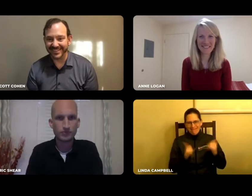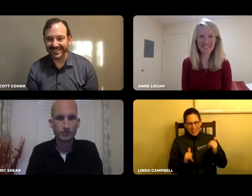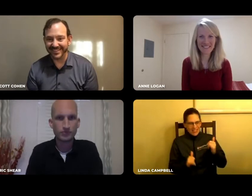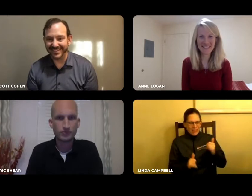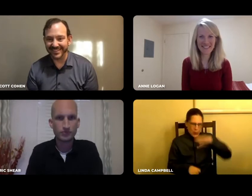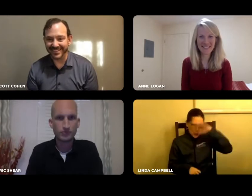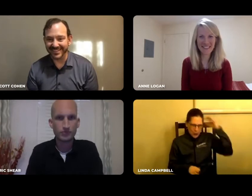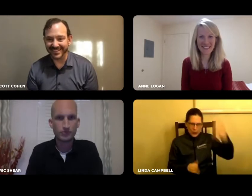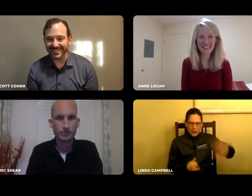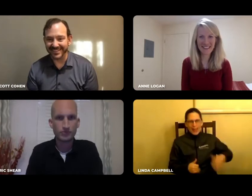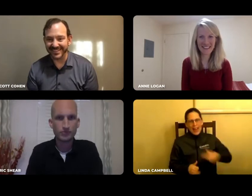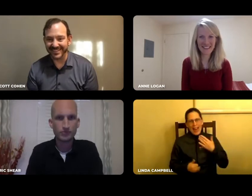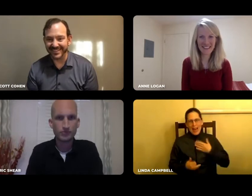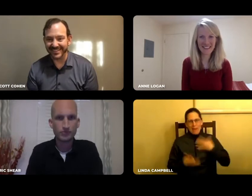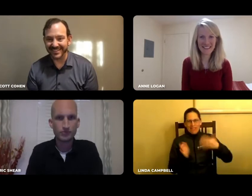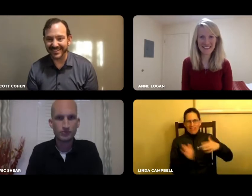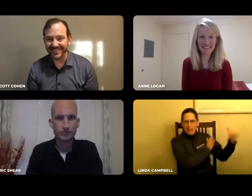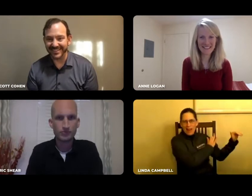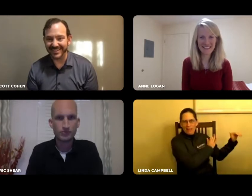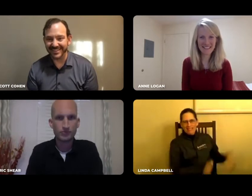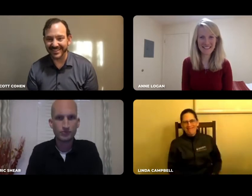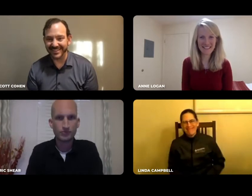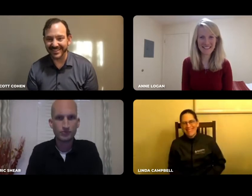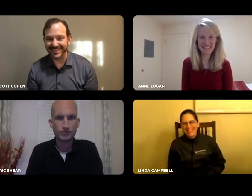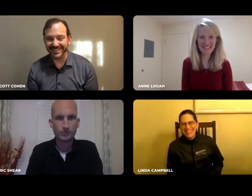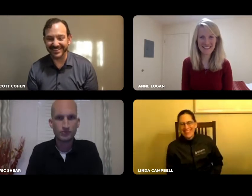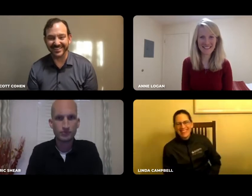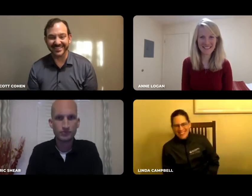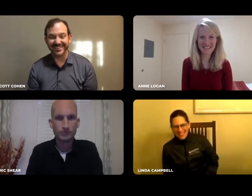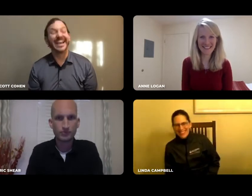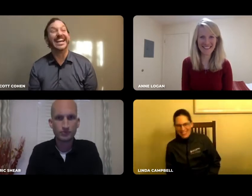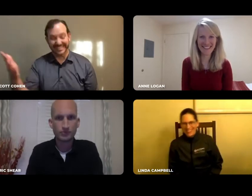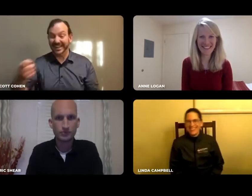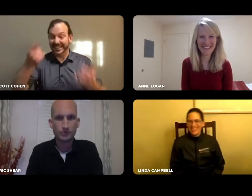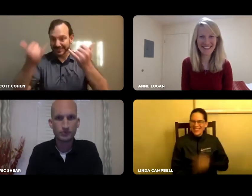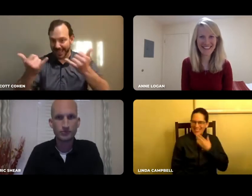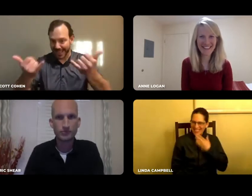I passed all my comps a long time ago. I'm glad that's way behind me.